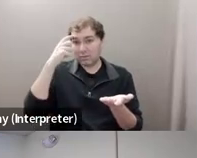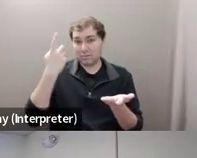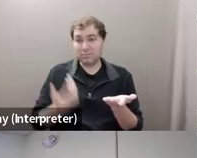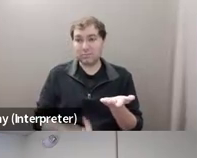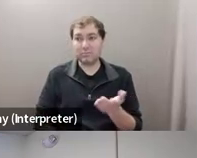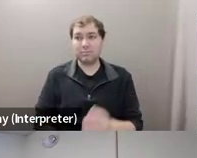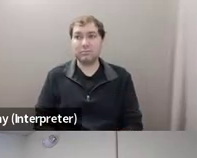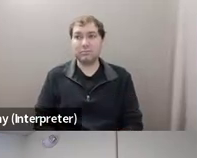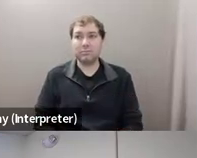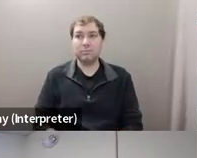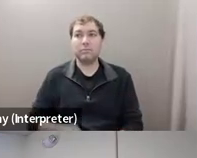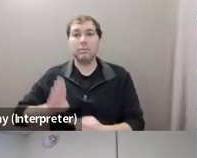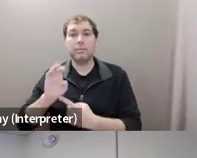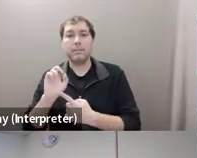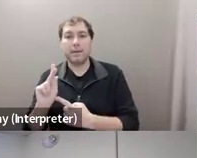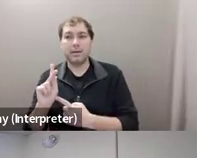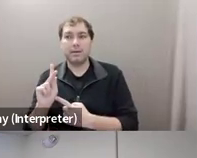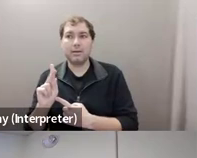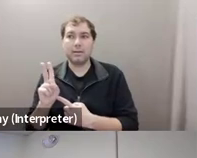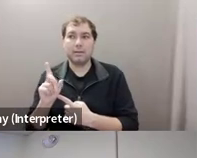Adam w/APRIL: Heck, Levin, I see your hands up. Been up for a while.